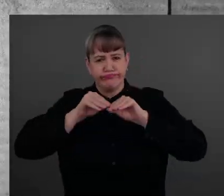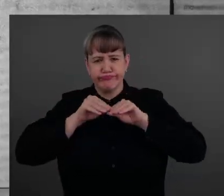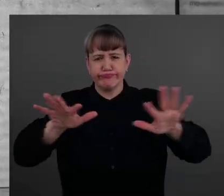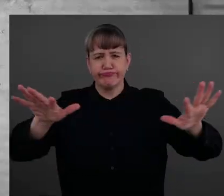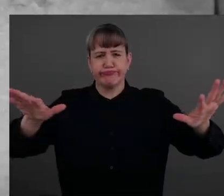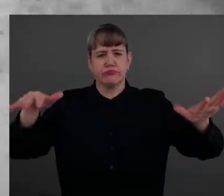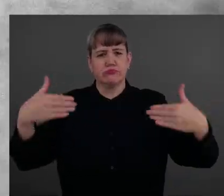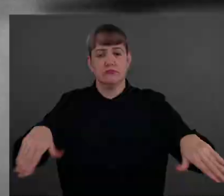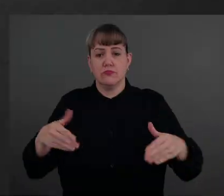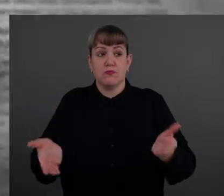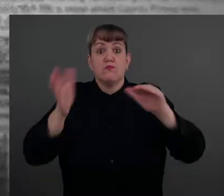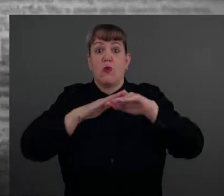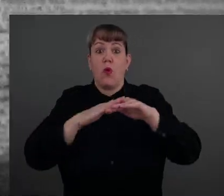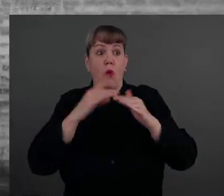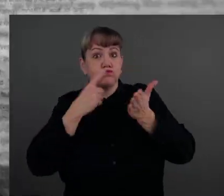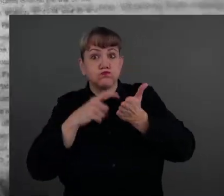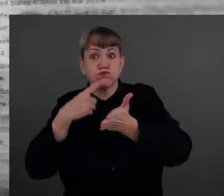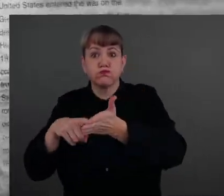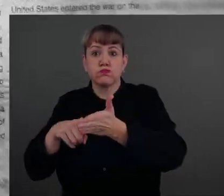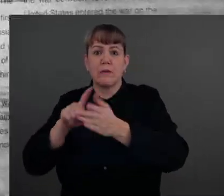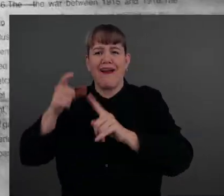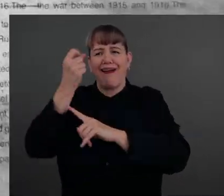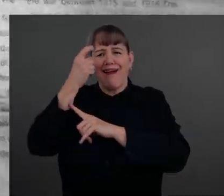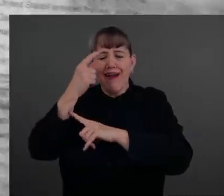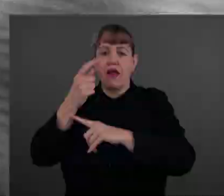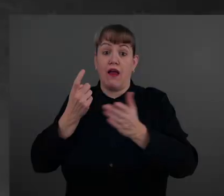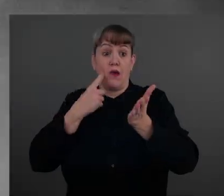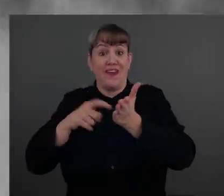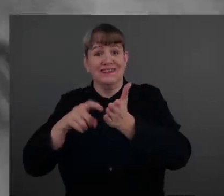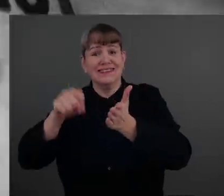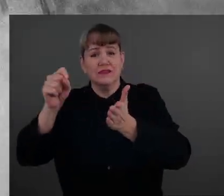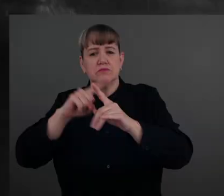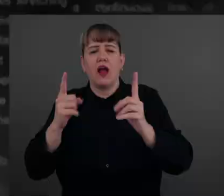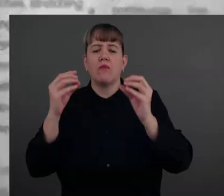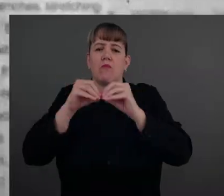substantially, and with this increased recognition has come a proliferation of myths and misconceptions.